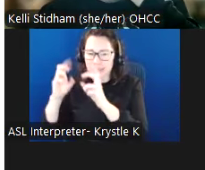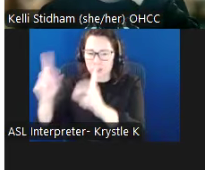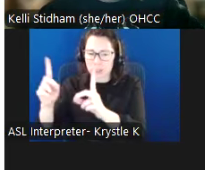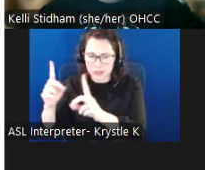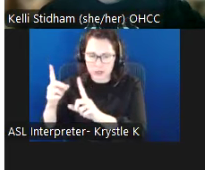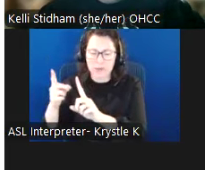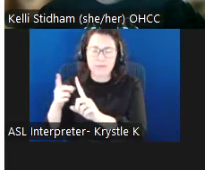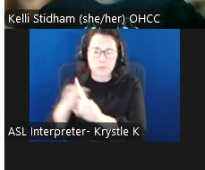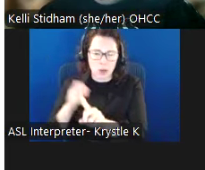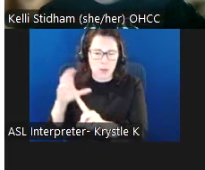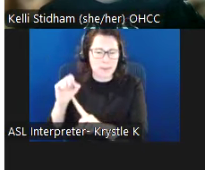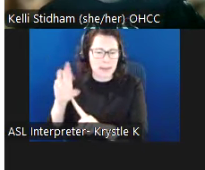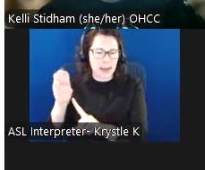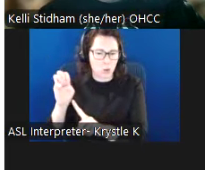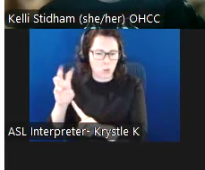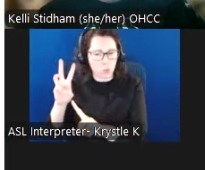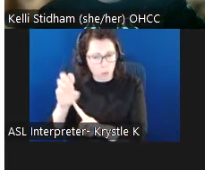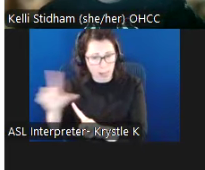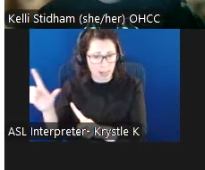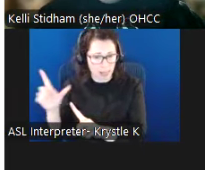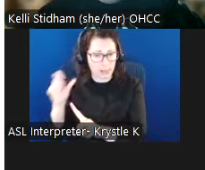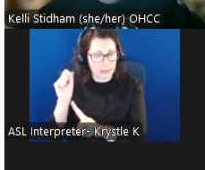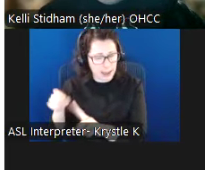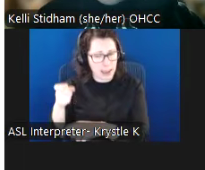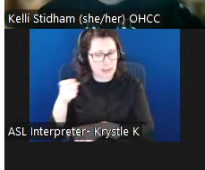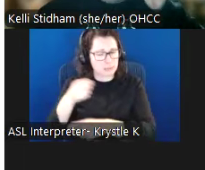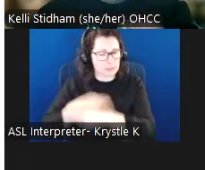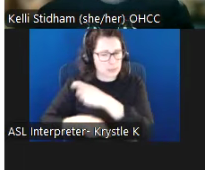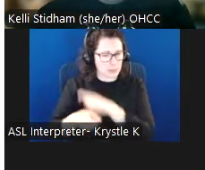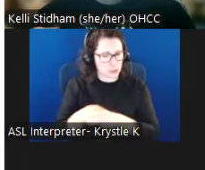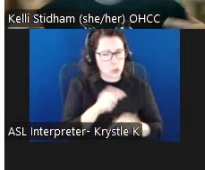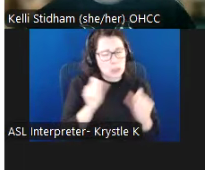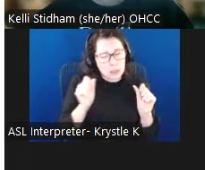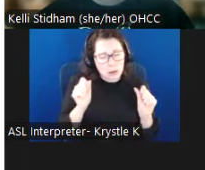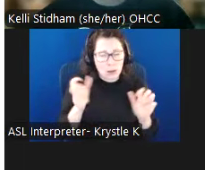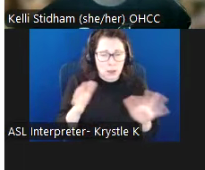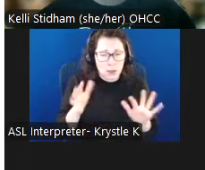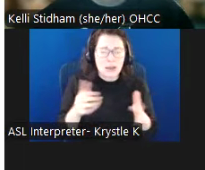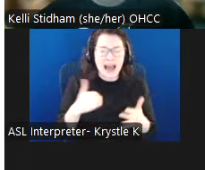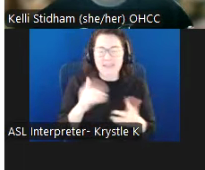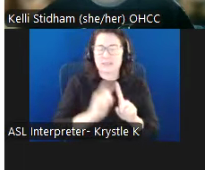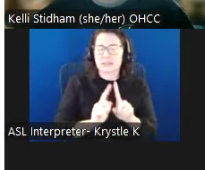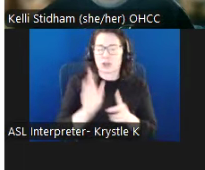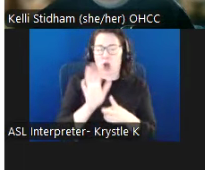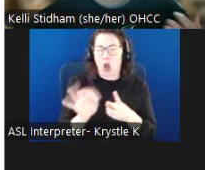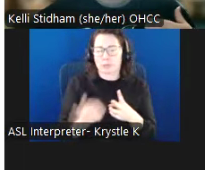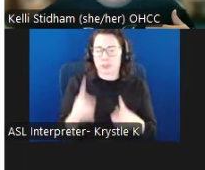um, from Carewell. And so, um, there are